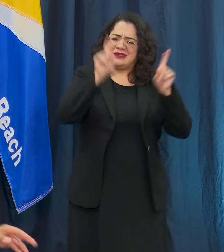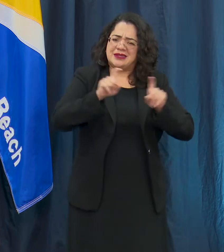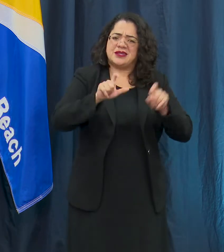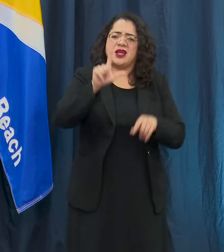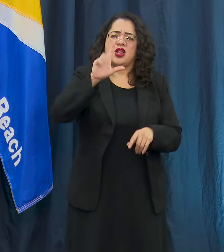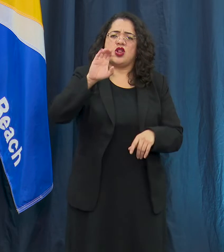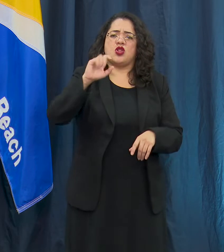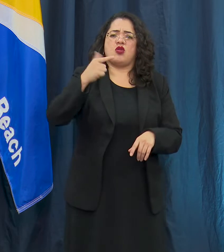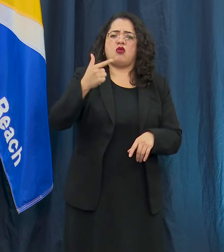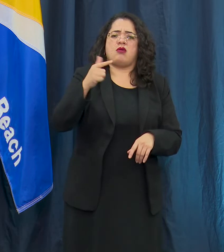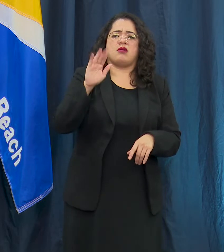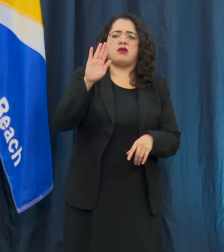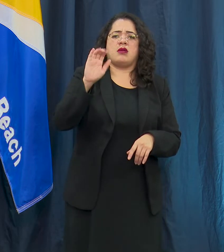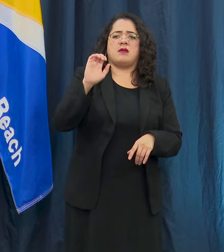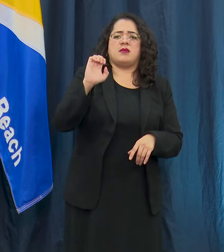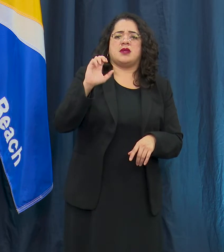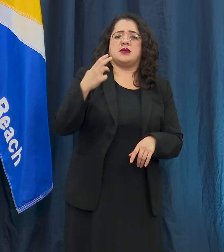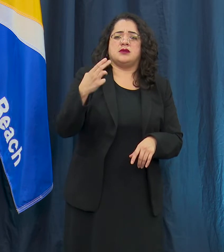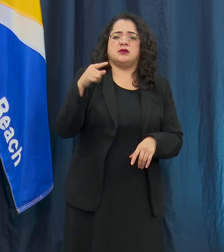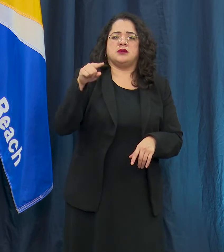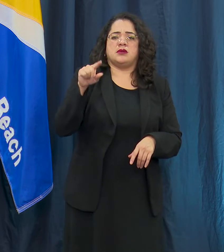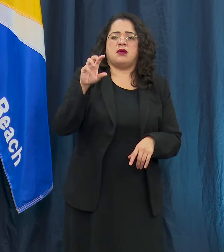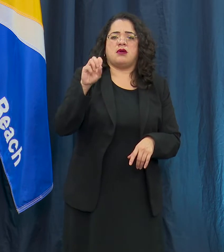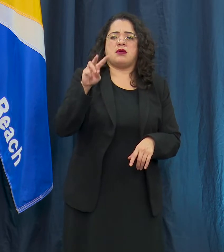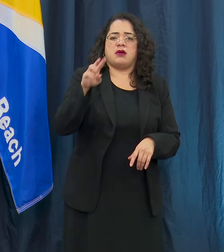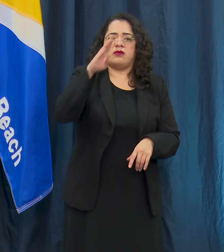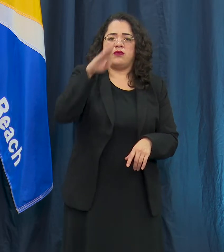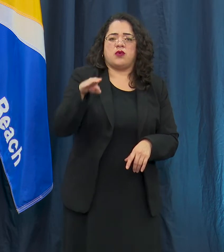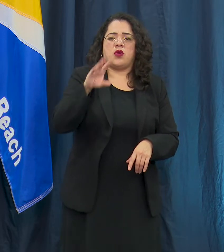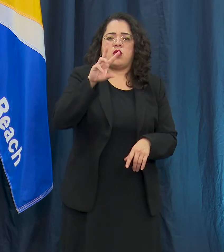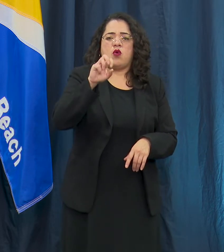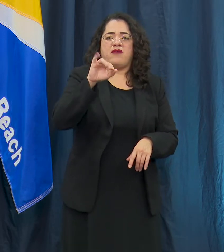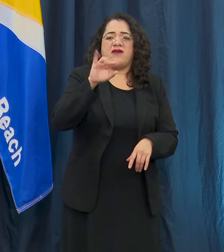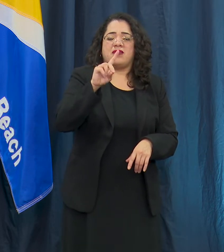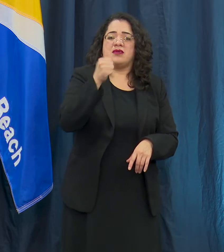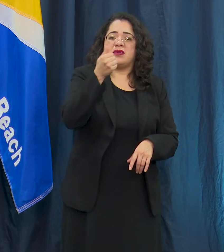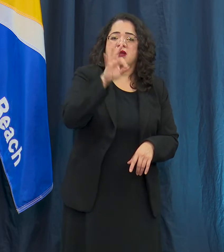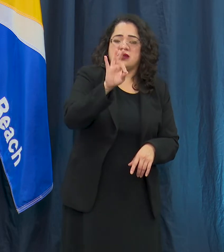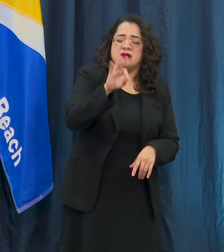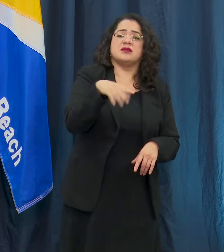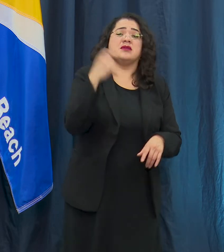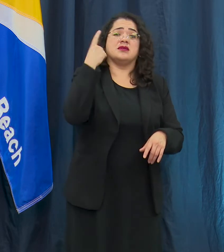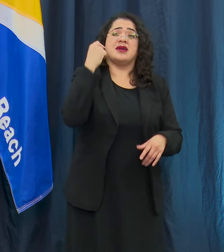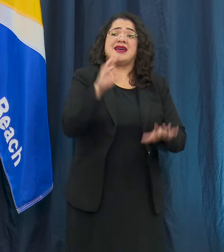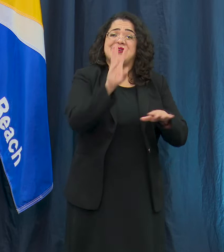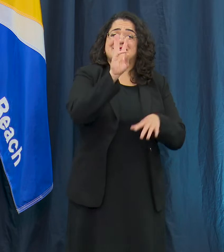at the testing page and sign up for a test at one of 6sites all across the city.